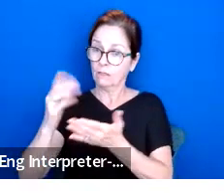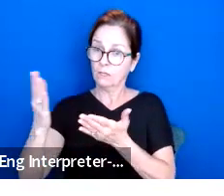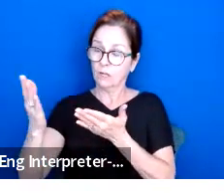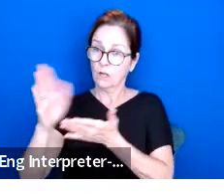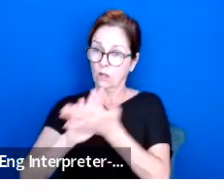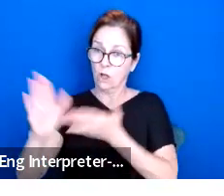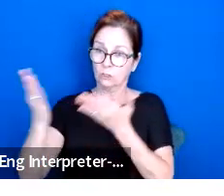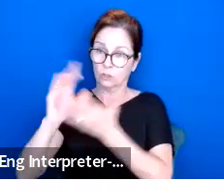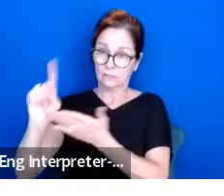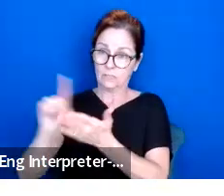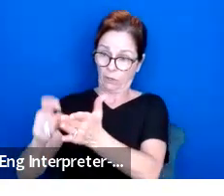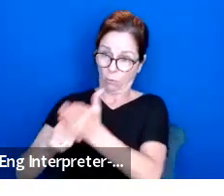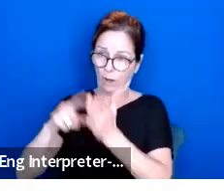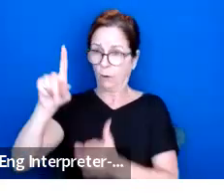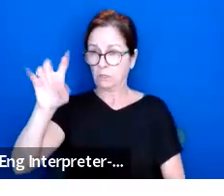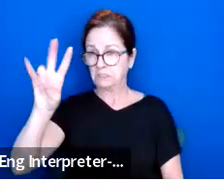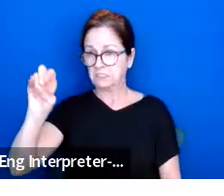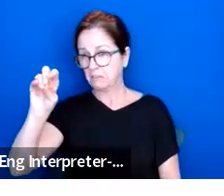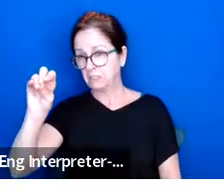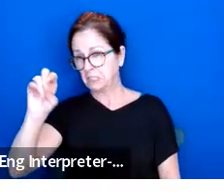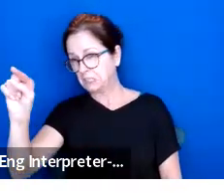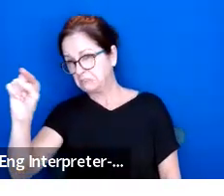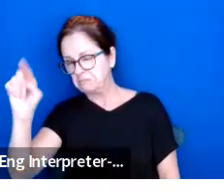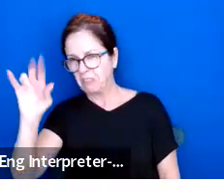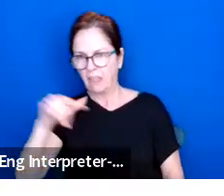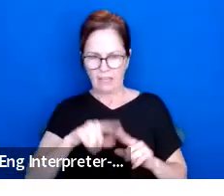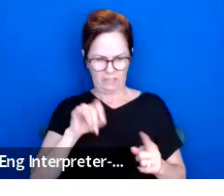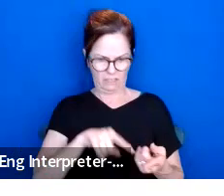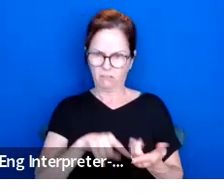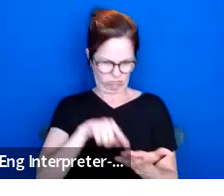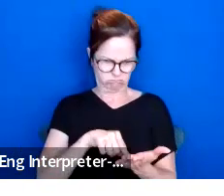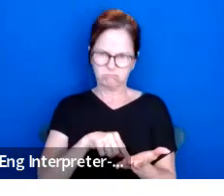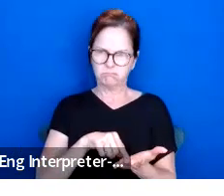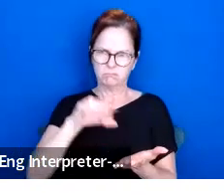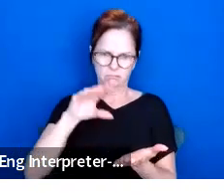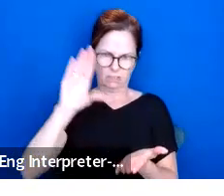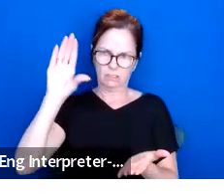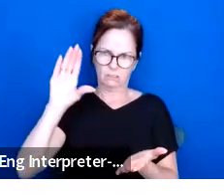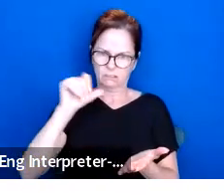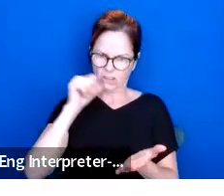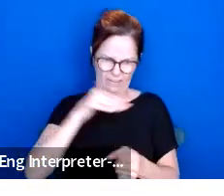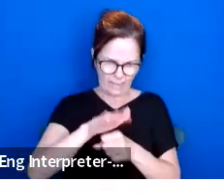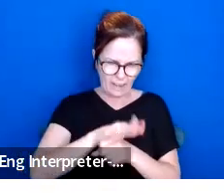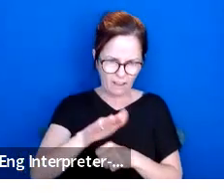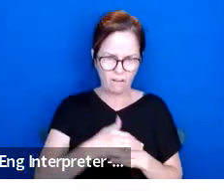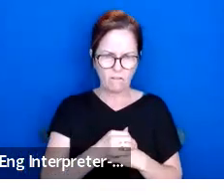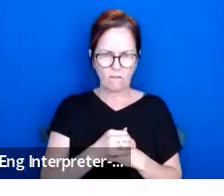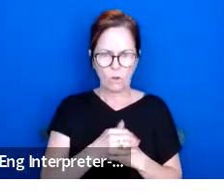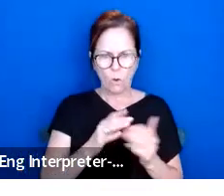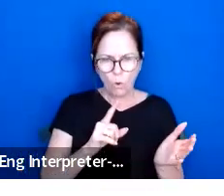What would be the best? Suggestion or verbiage to indicate that.